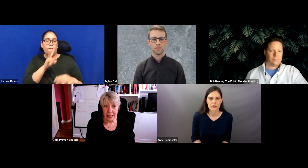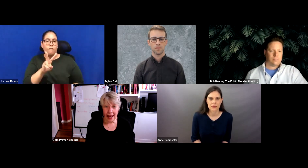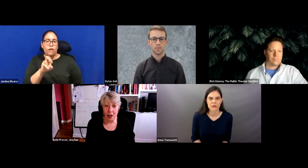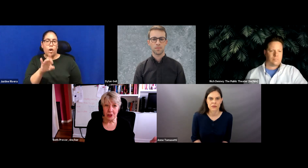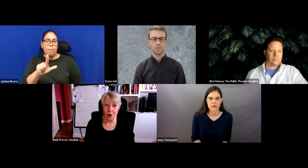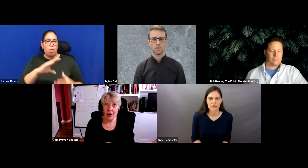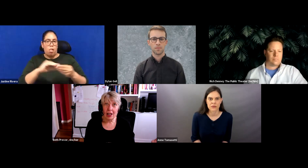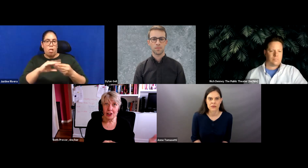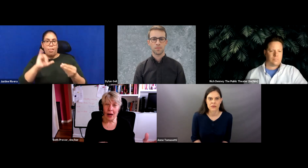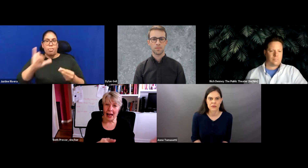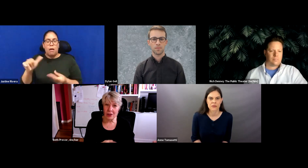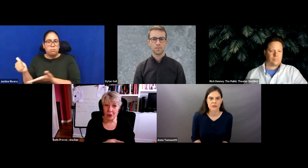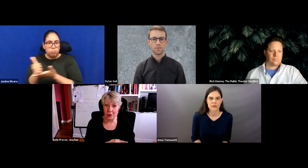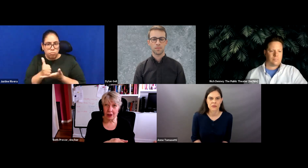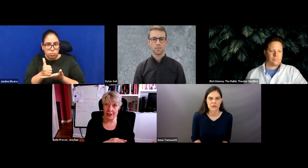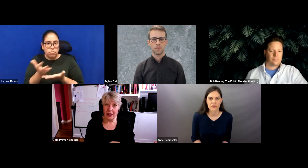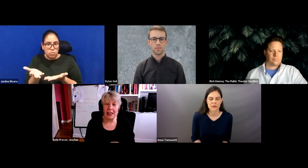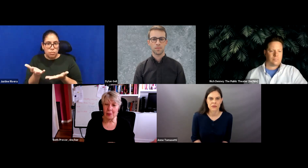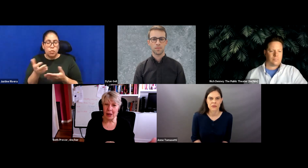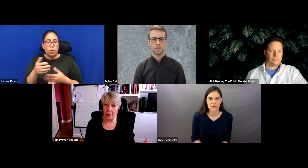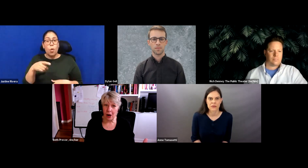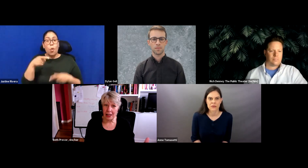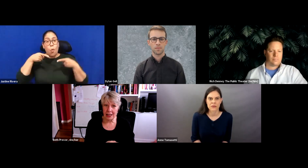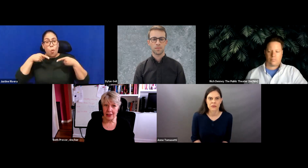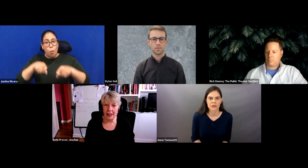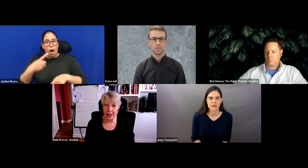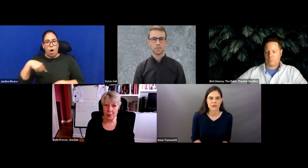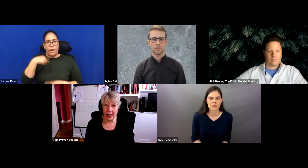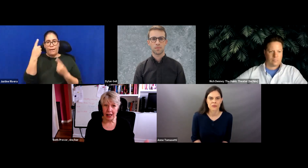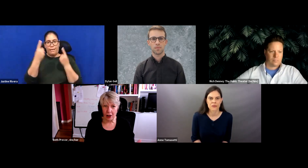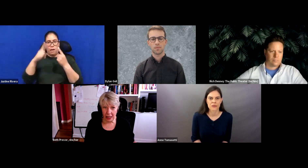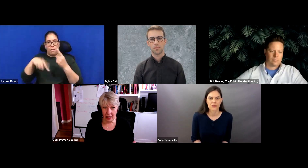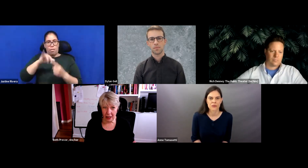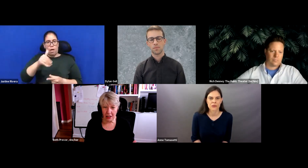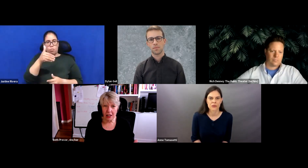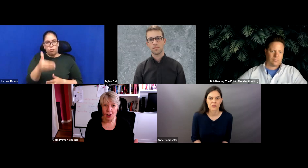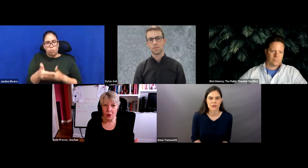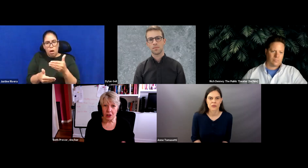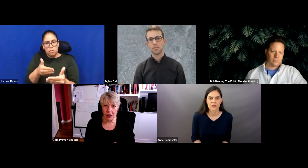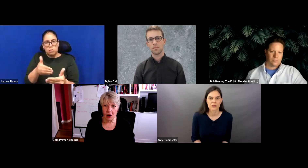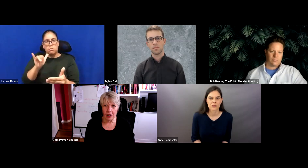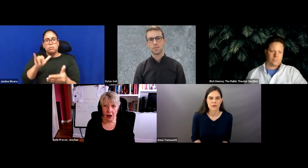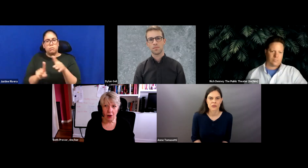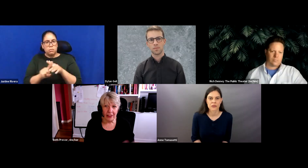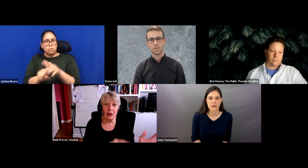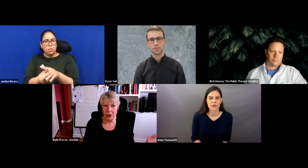was a help. So as we were thinking about the process and thinking about our needs, we started going, "Oh, I think we